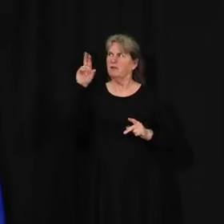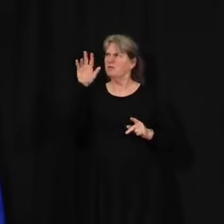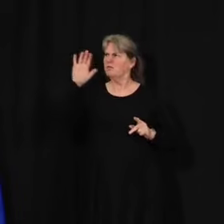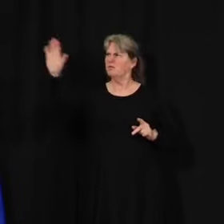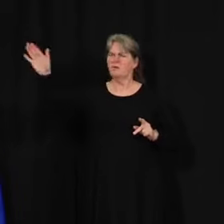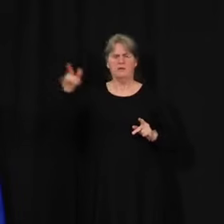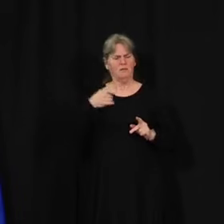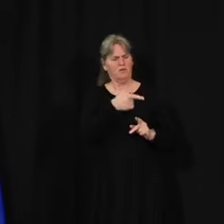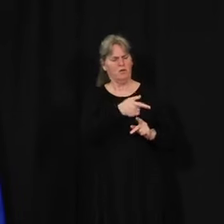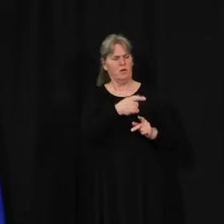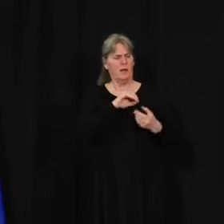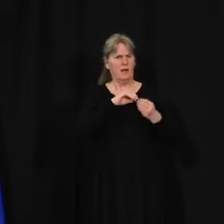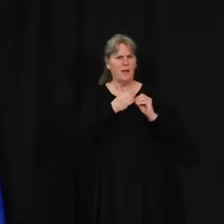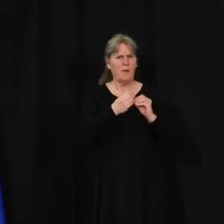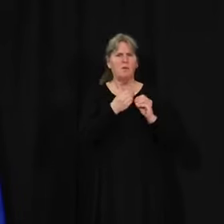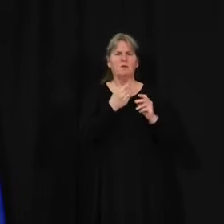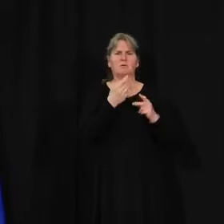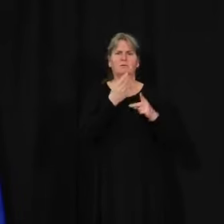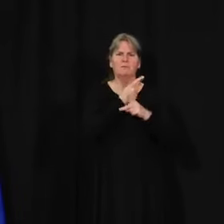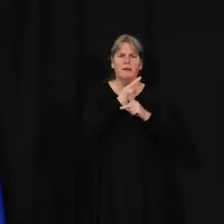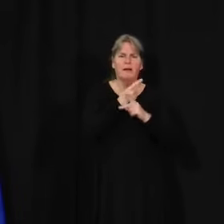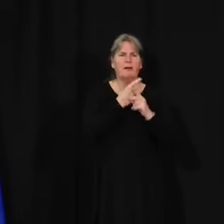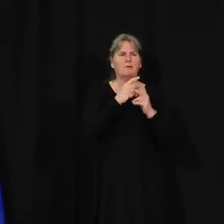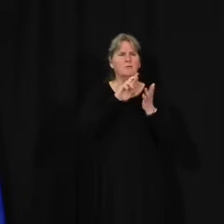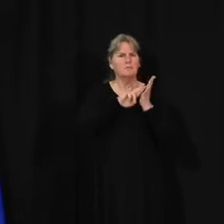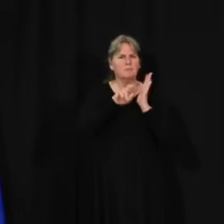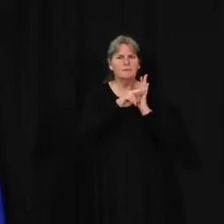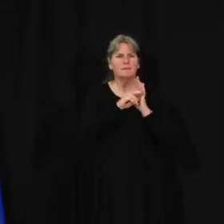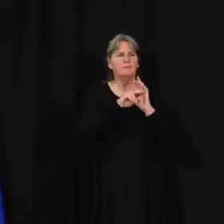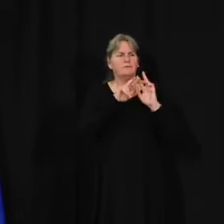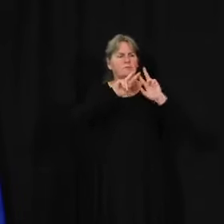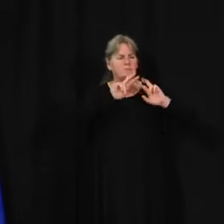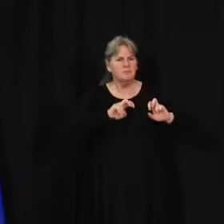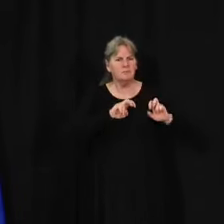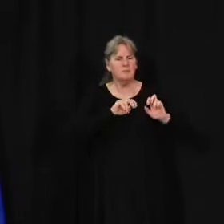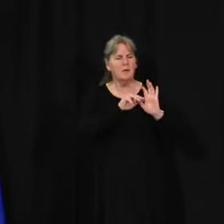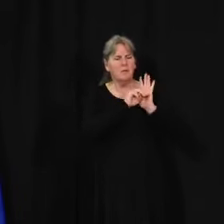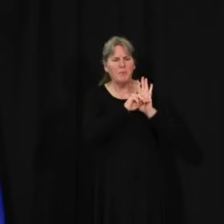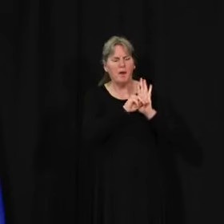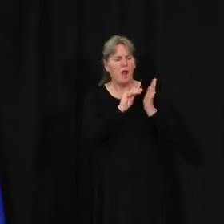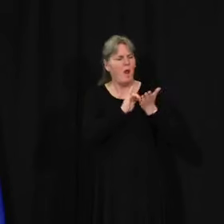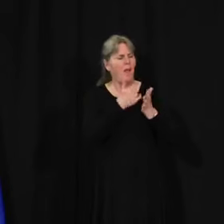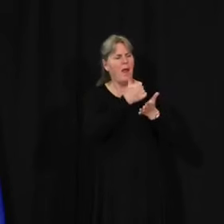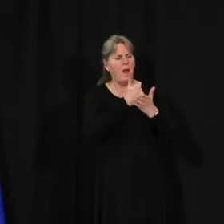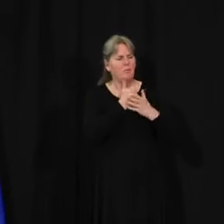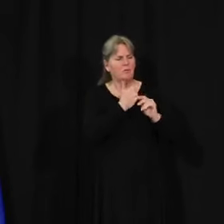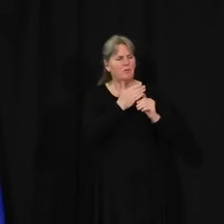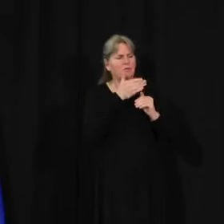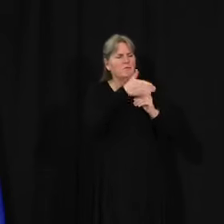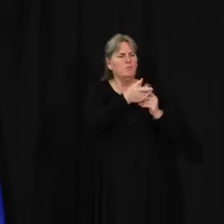how are our models helping you right now in making plans for the future?